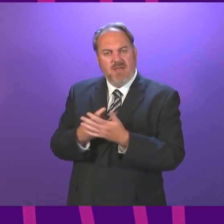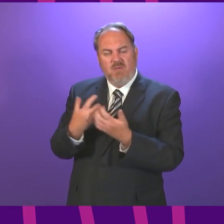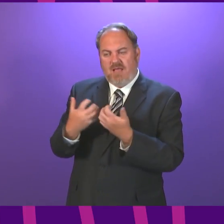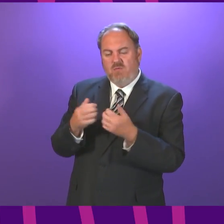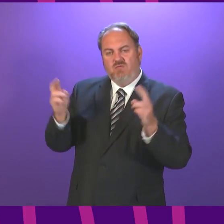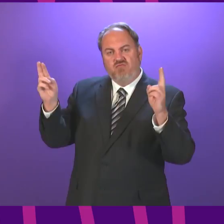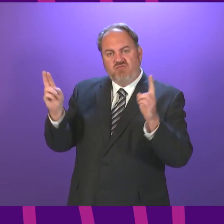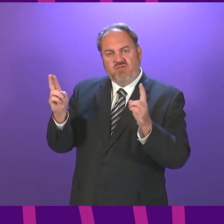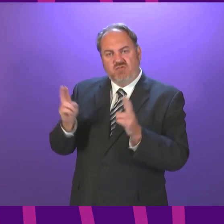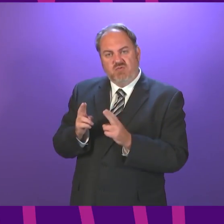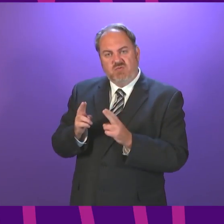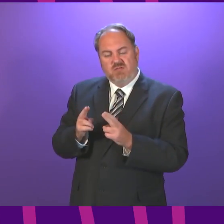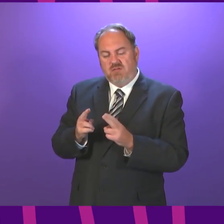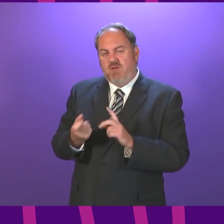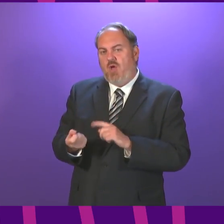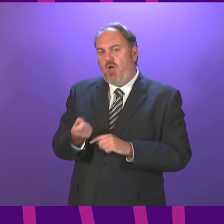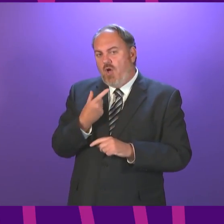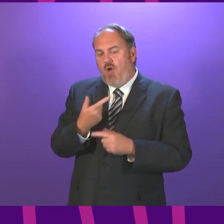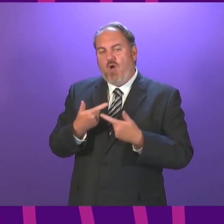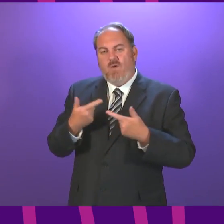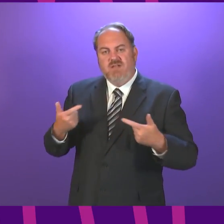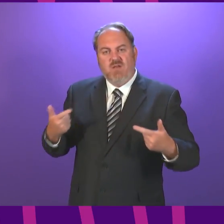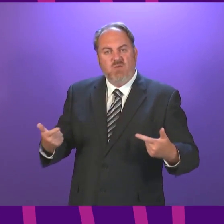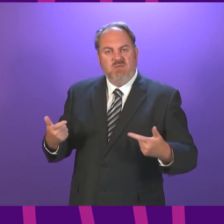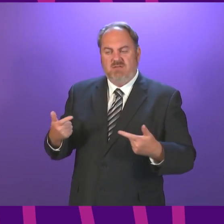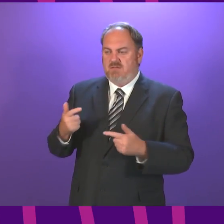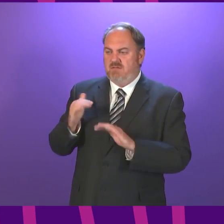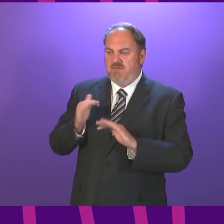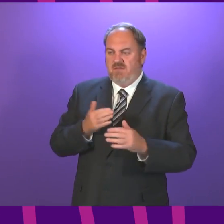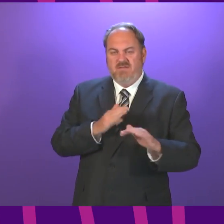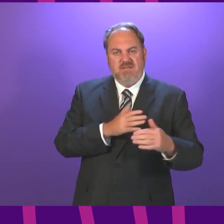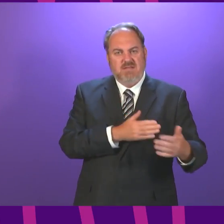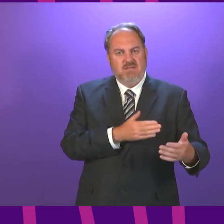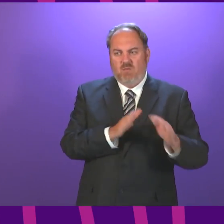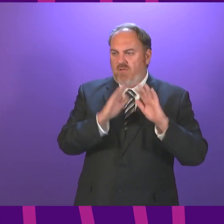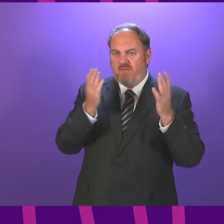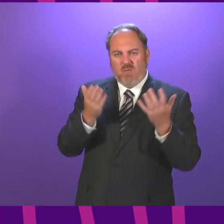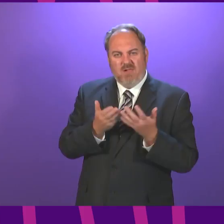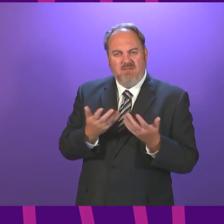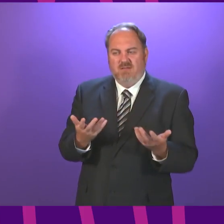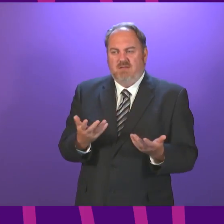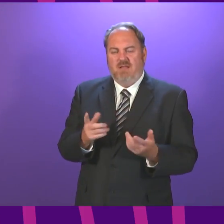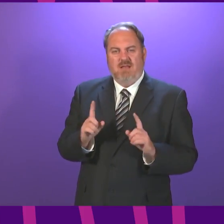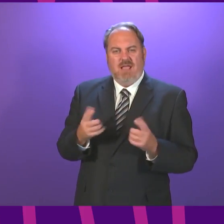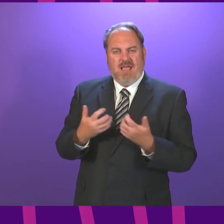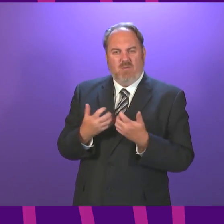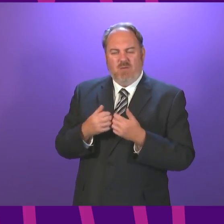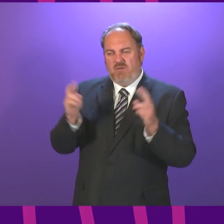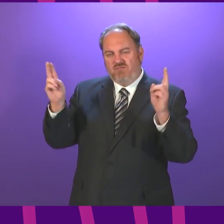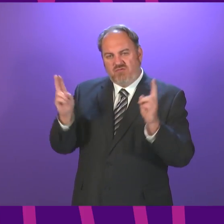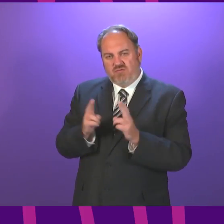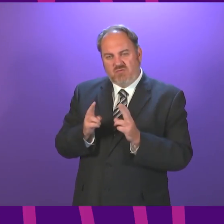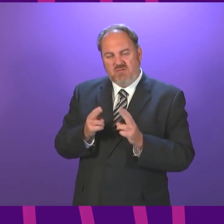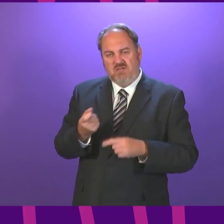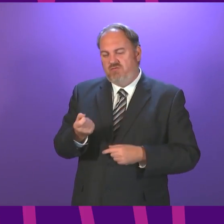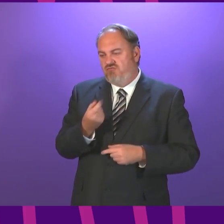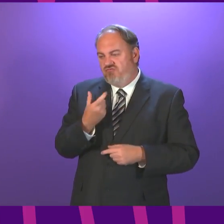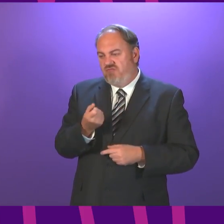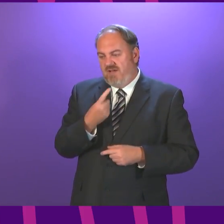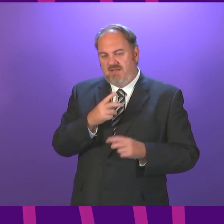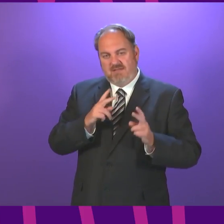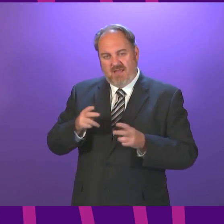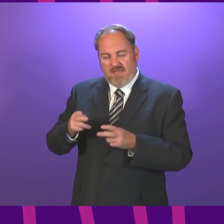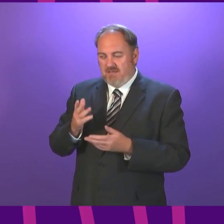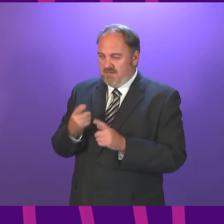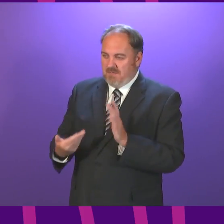play a part in reducing deaths from drug use? Does she agree that it is vital that family